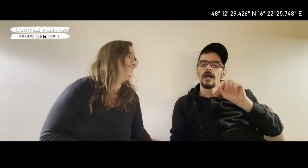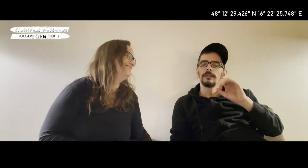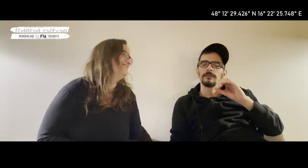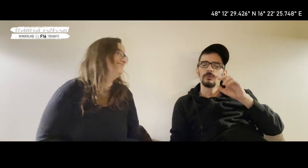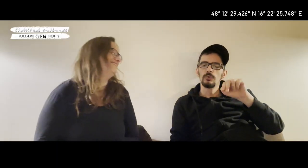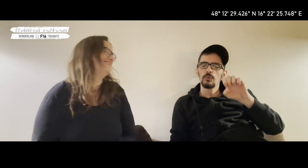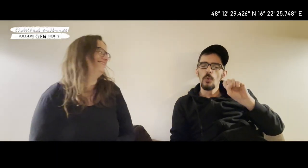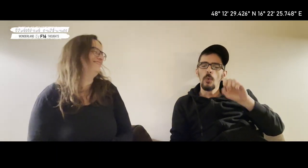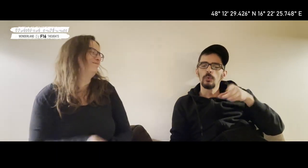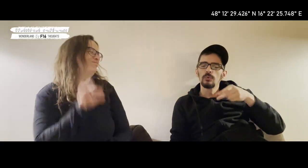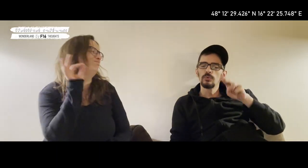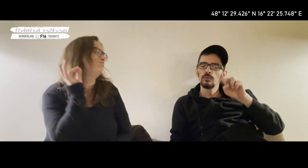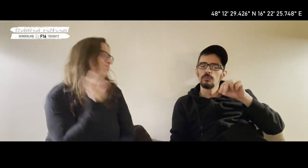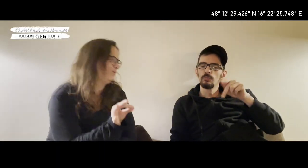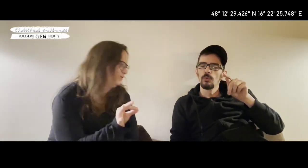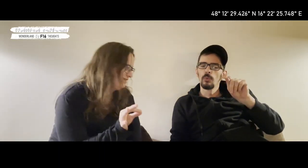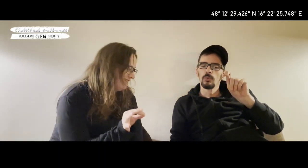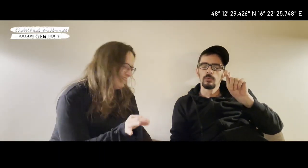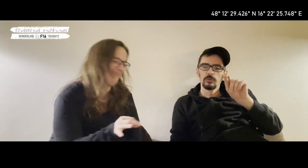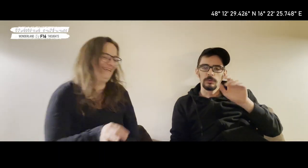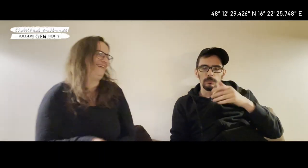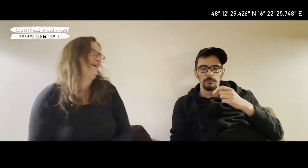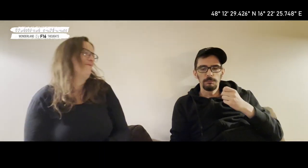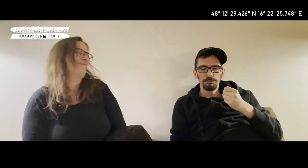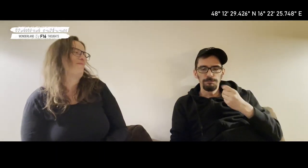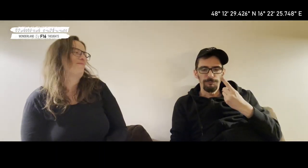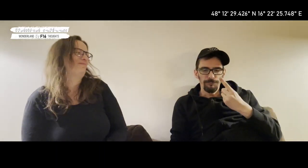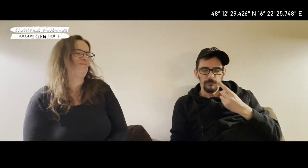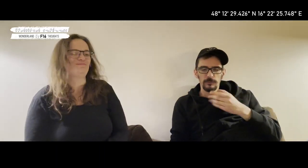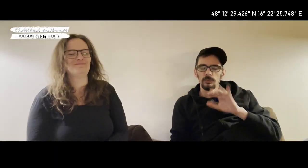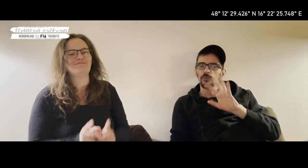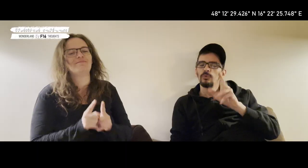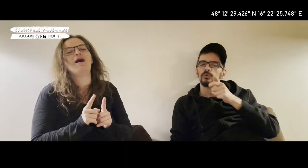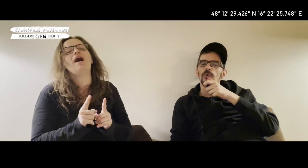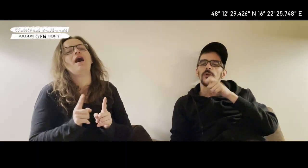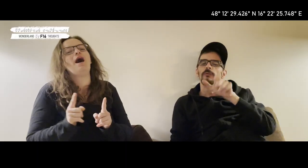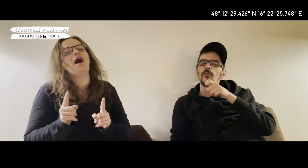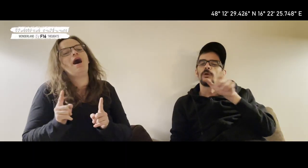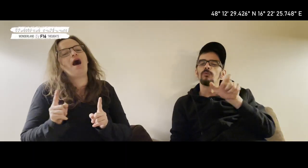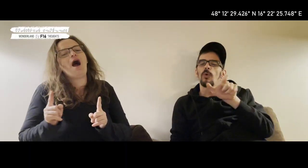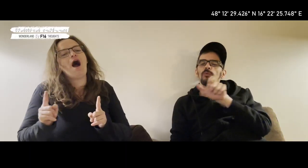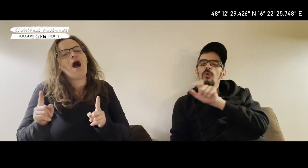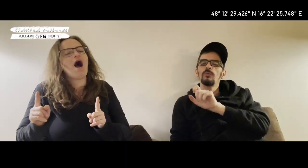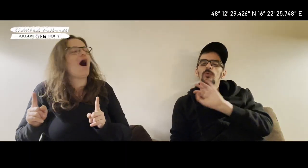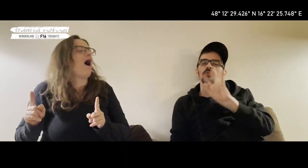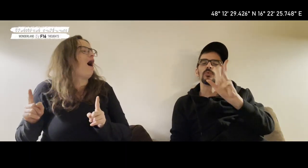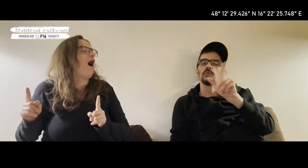A bi-localization point. Point. These three words are truly beautiful.